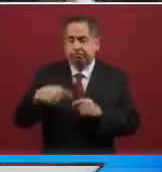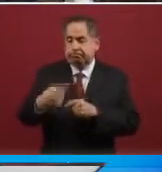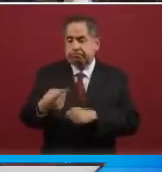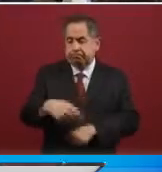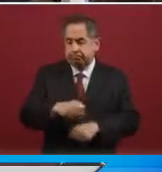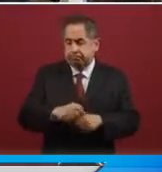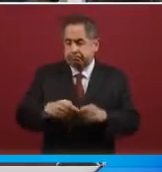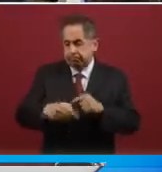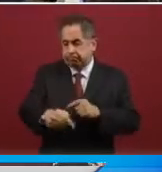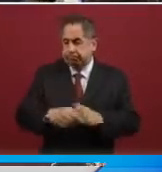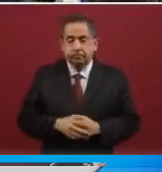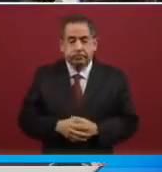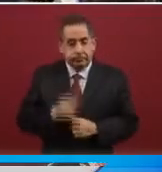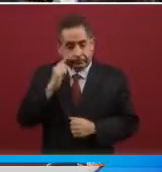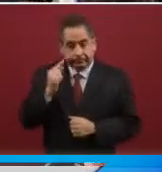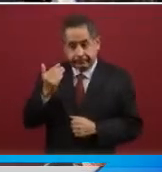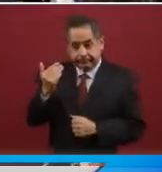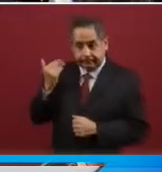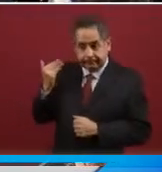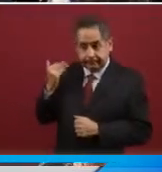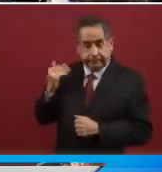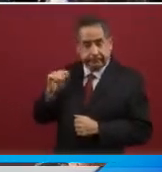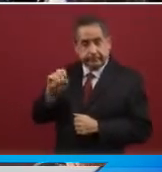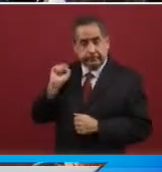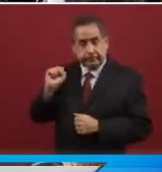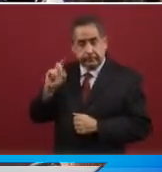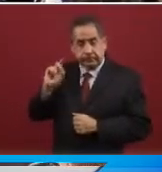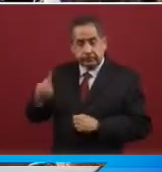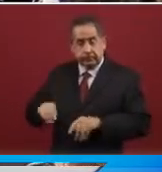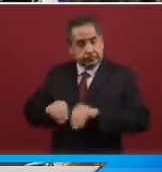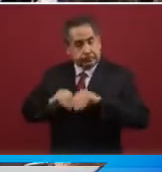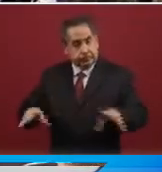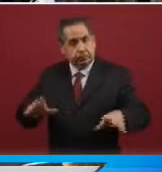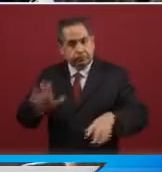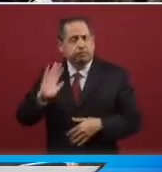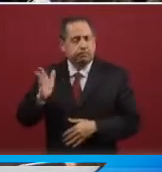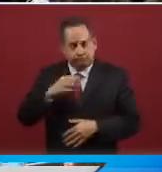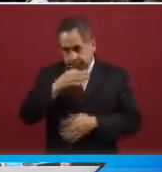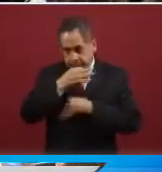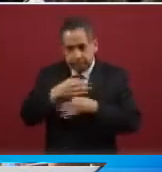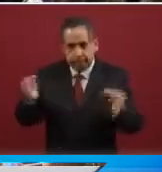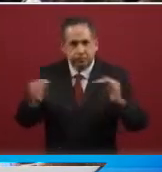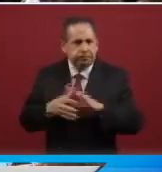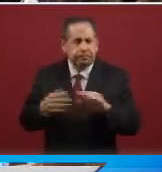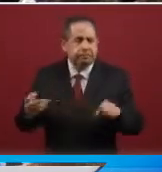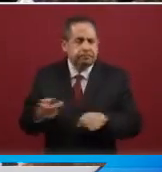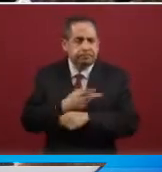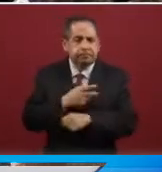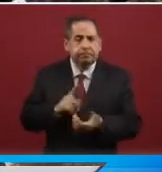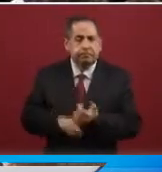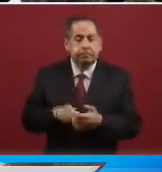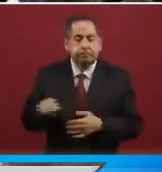This is paid in the countries of origin or when arriving in the United States it is the largest and most important traffic of people in the world